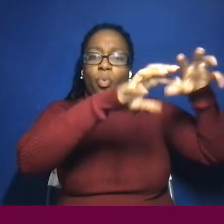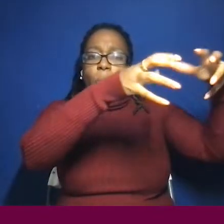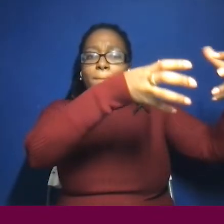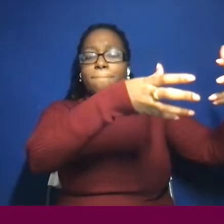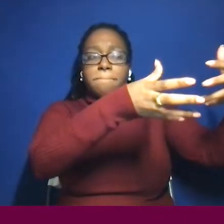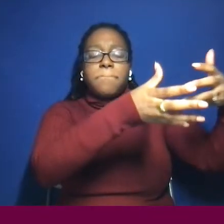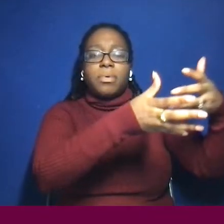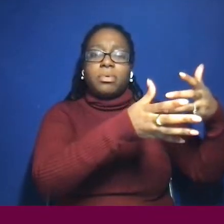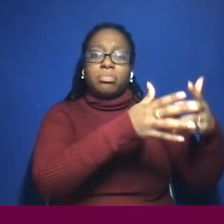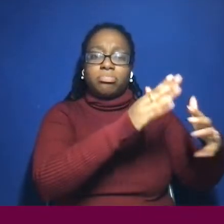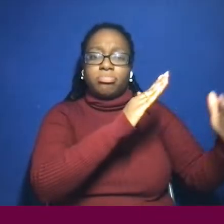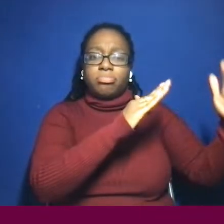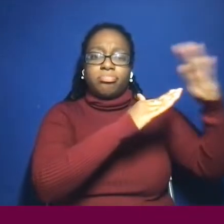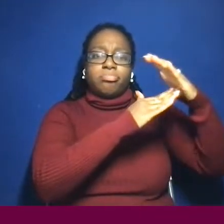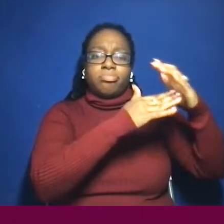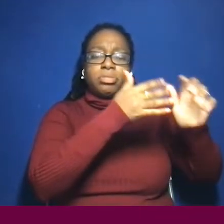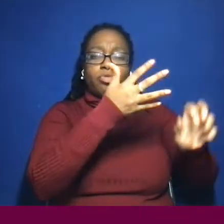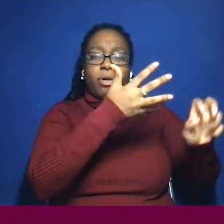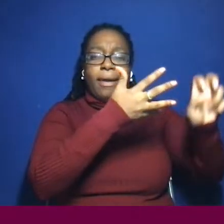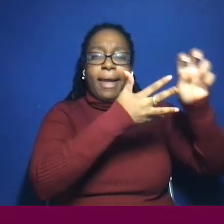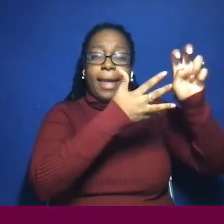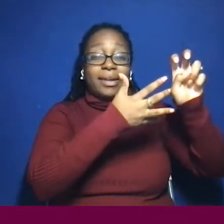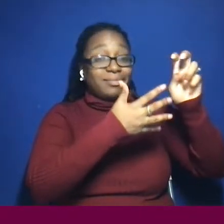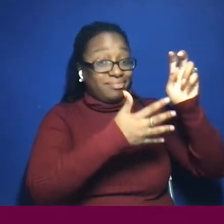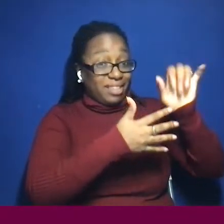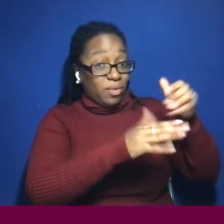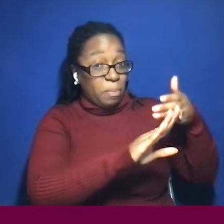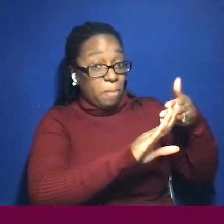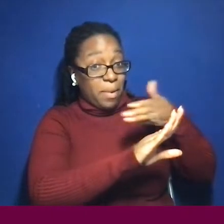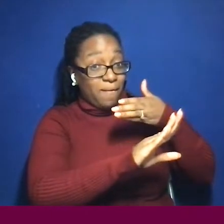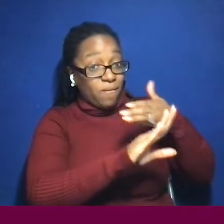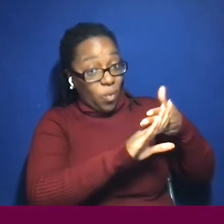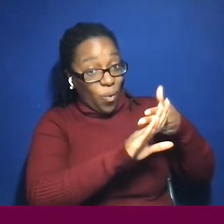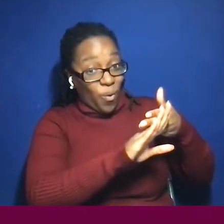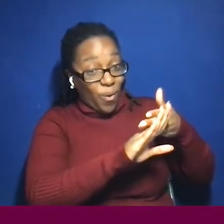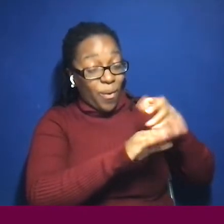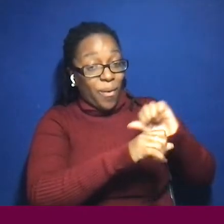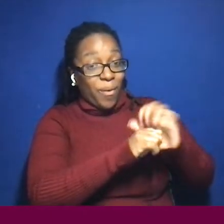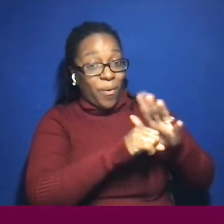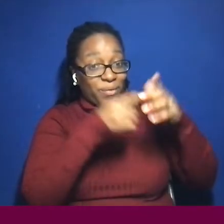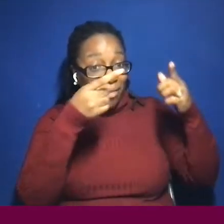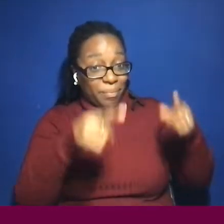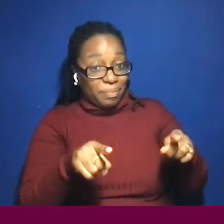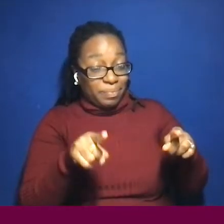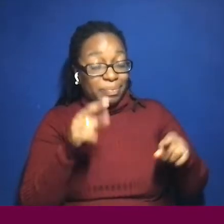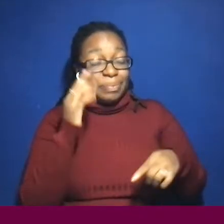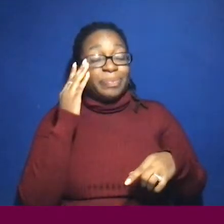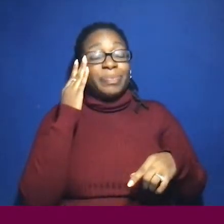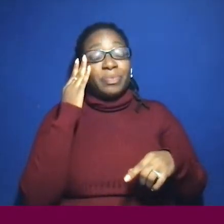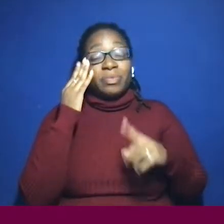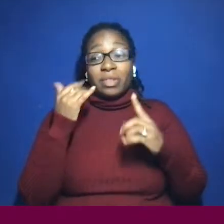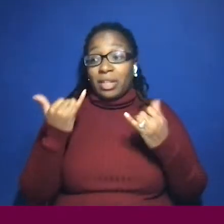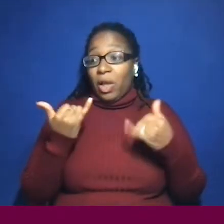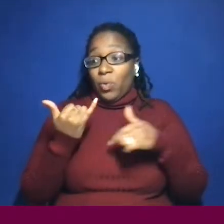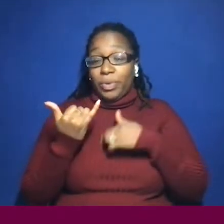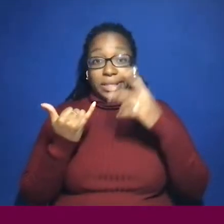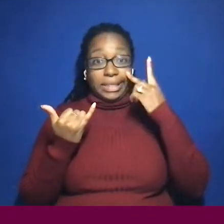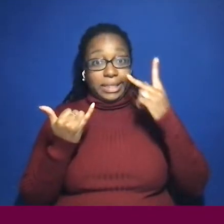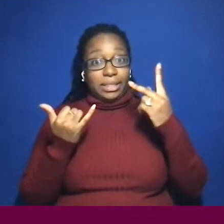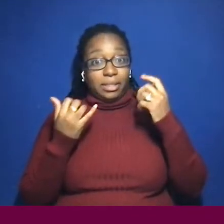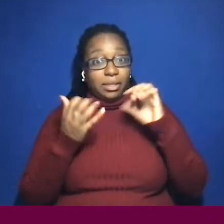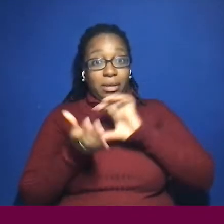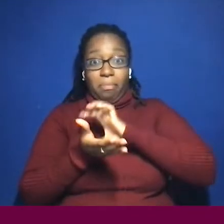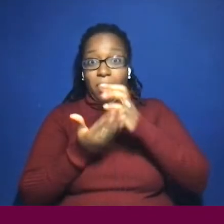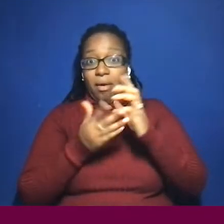this pandemic happened. And in terms of the deaths and in